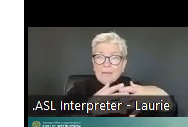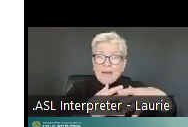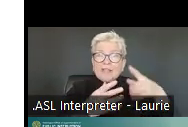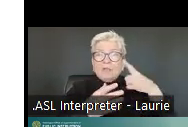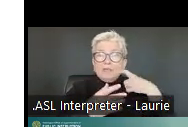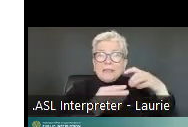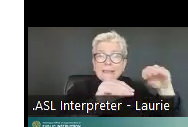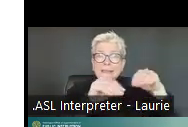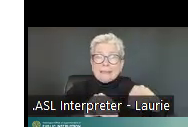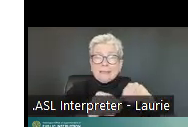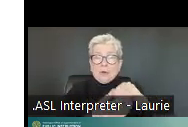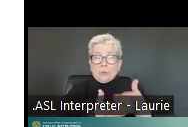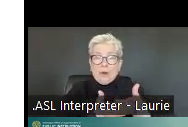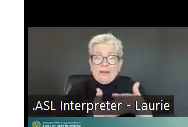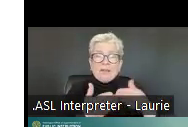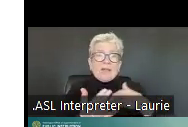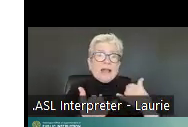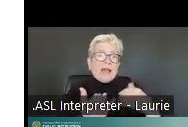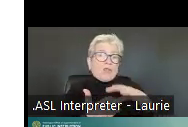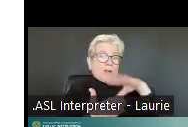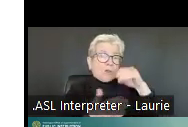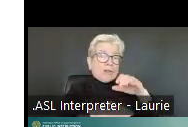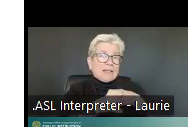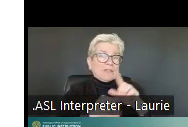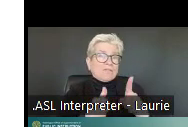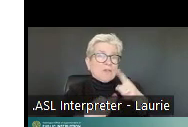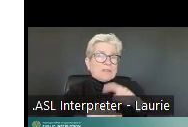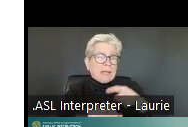typically learning English for the first time. I say typically because many of our